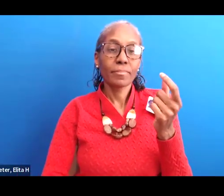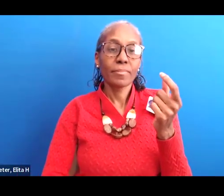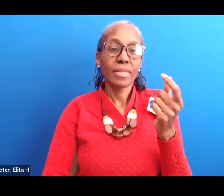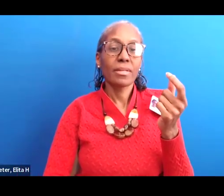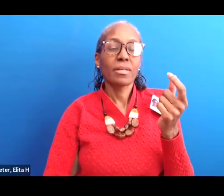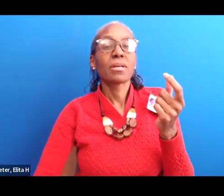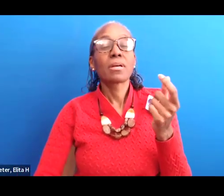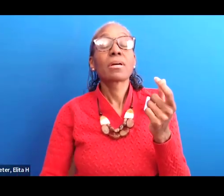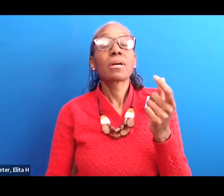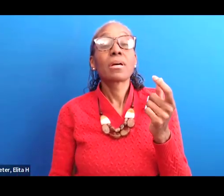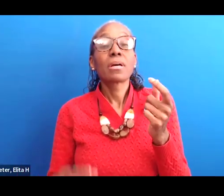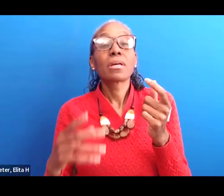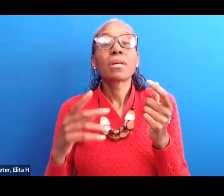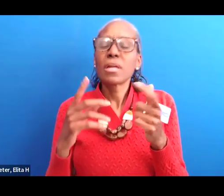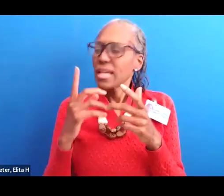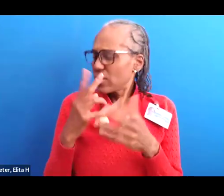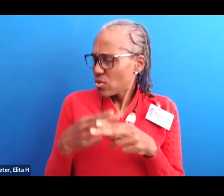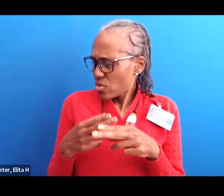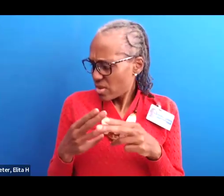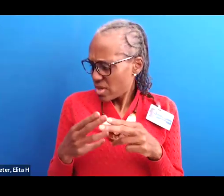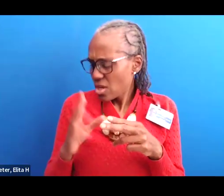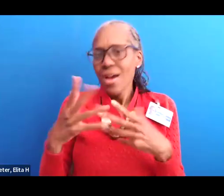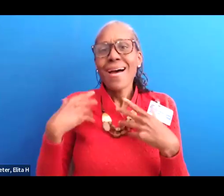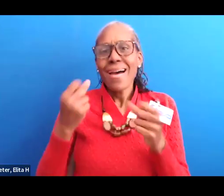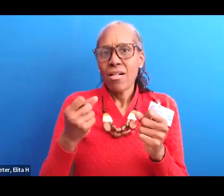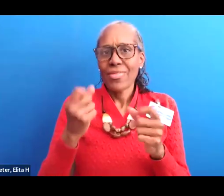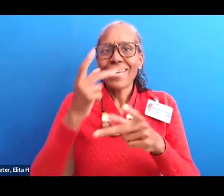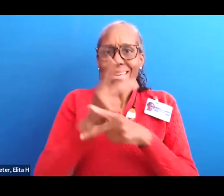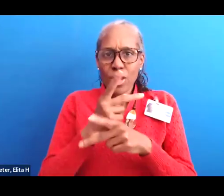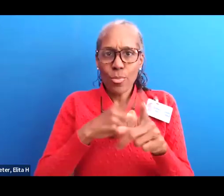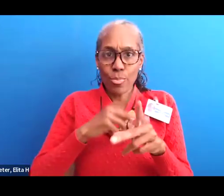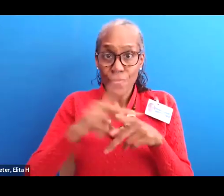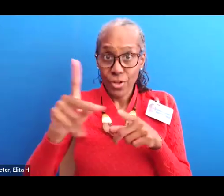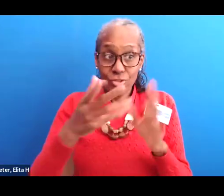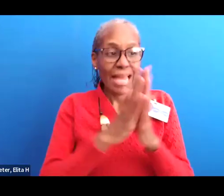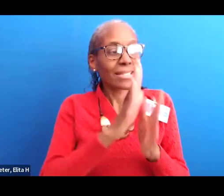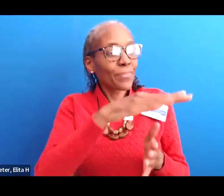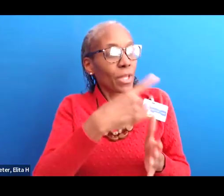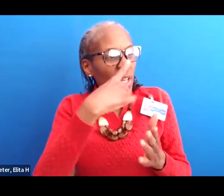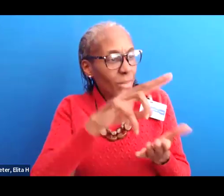your therapy, go to your health care professional and ask for two weeks of mobility training.